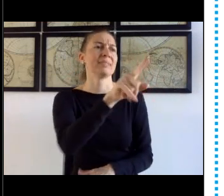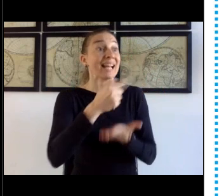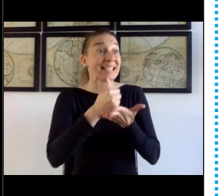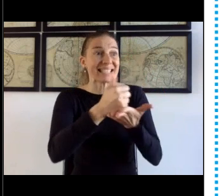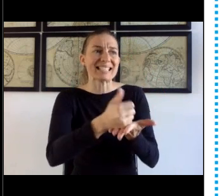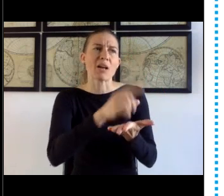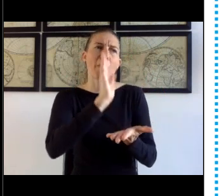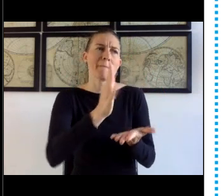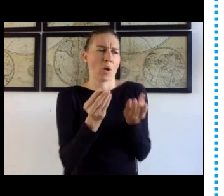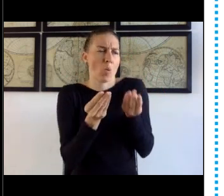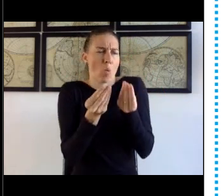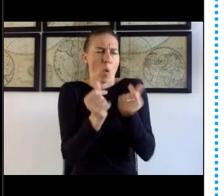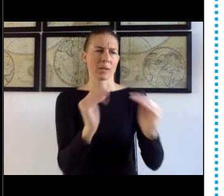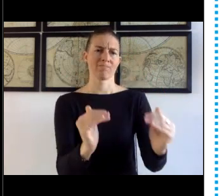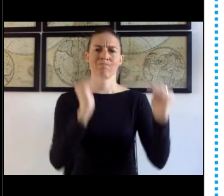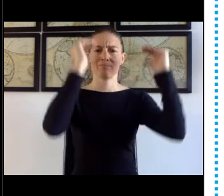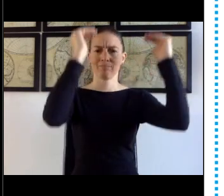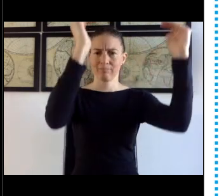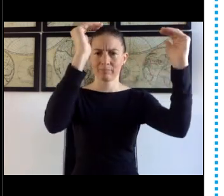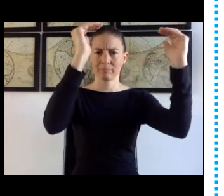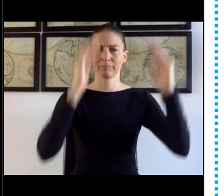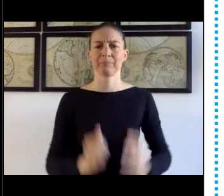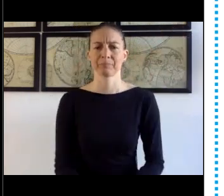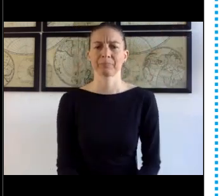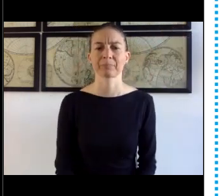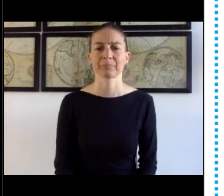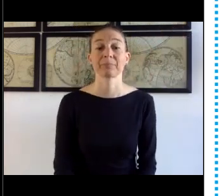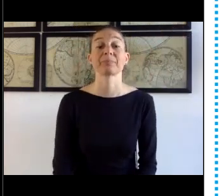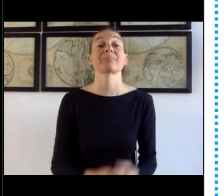So the scope often excludes urban and regional transport modes.